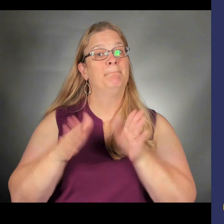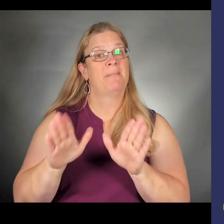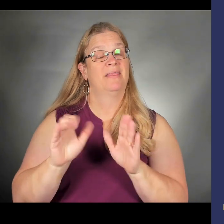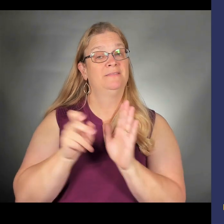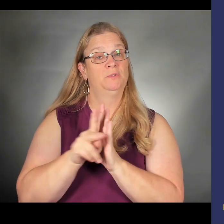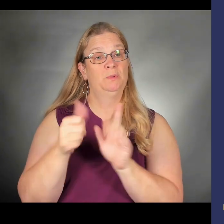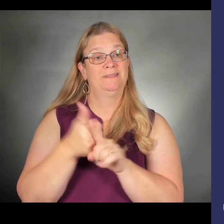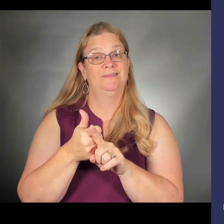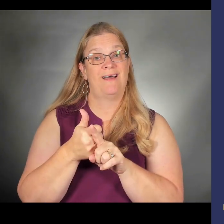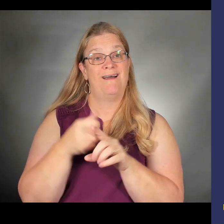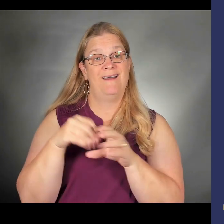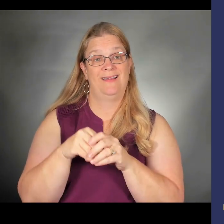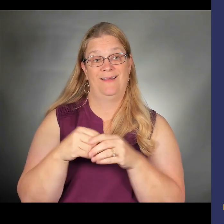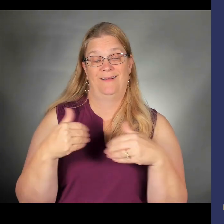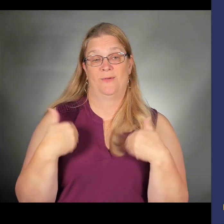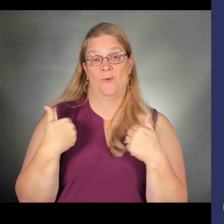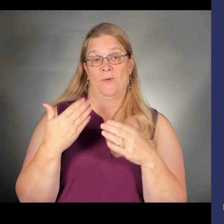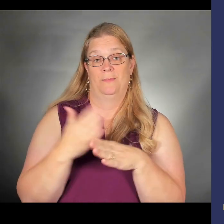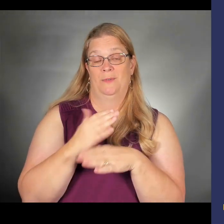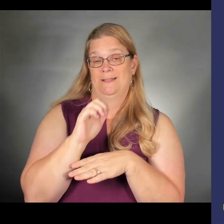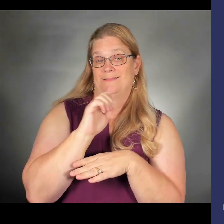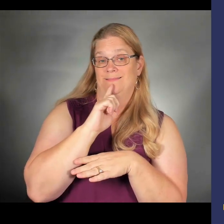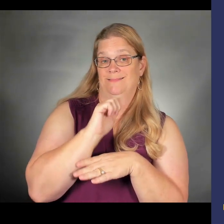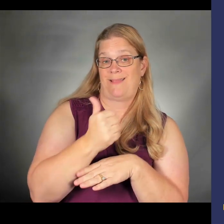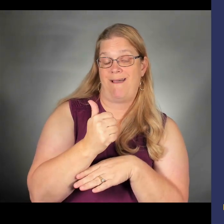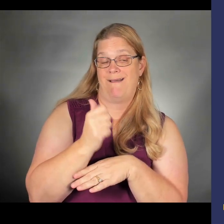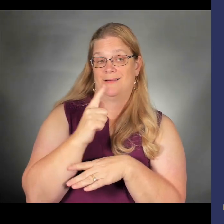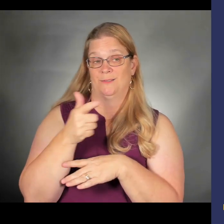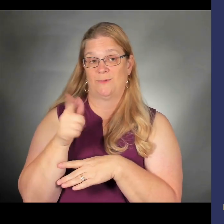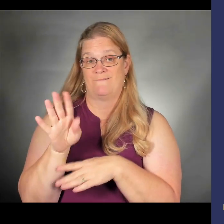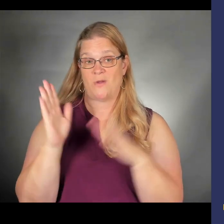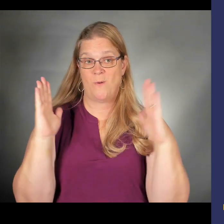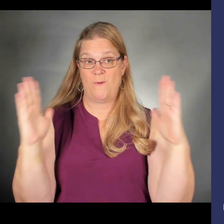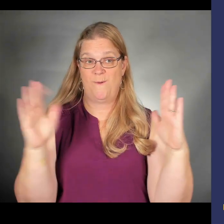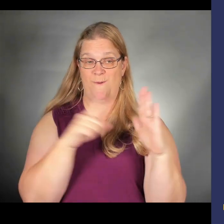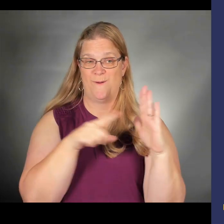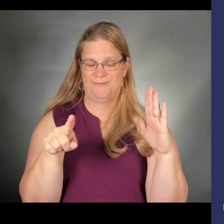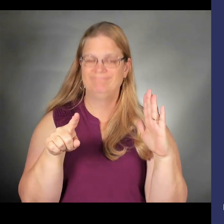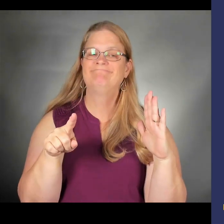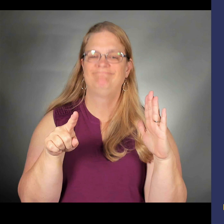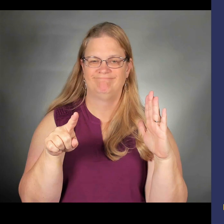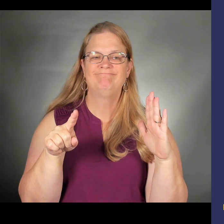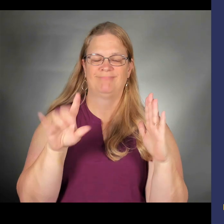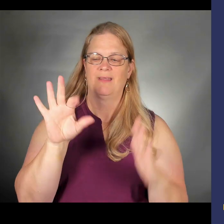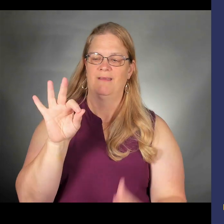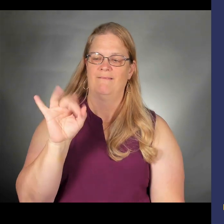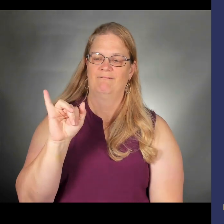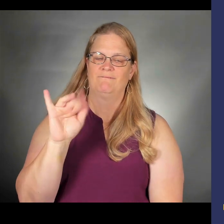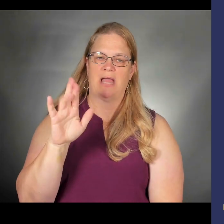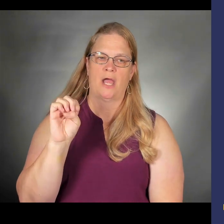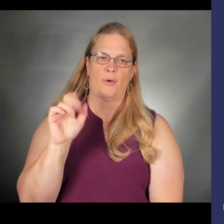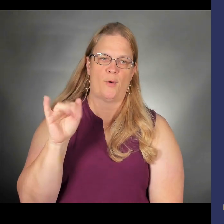The leading methods of suicide in youth between ages 10-24 include the following: